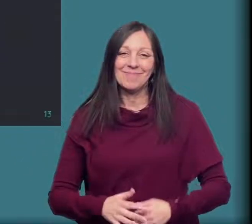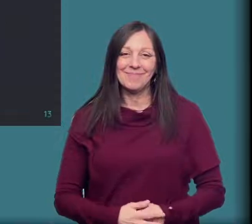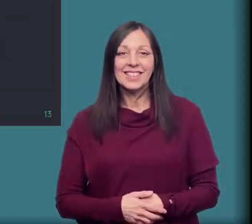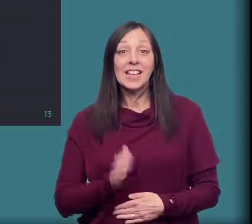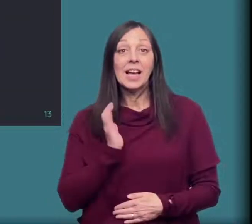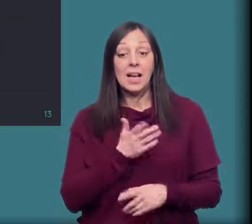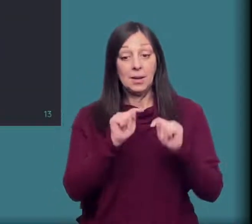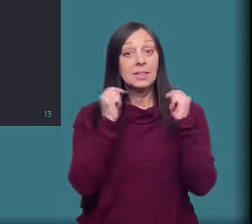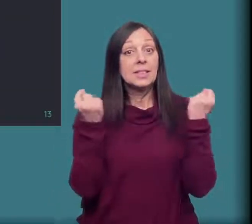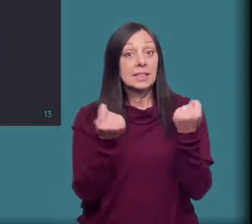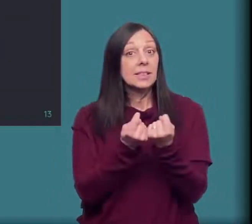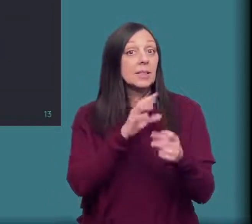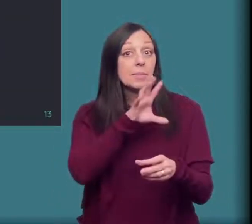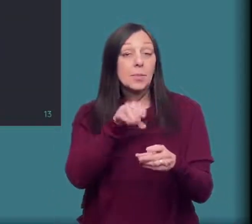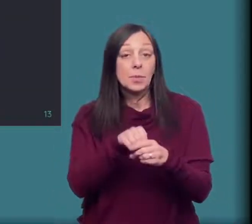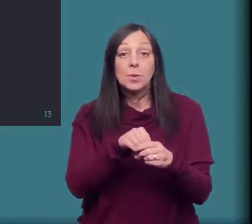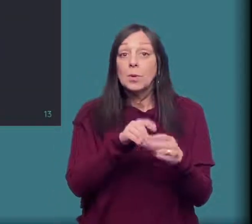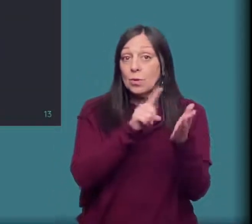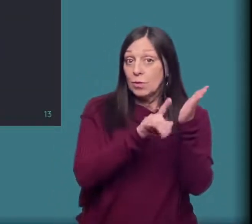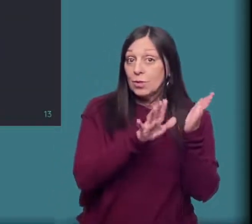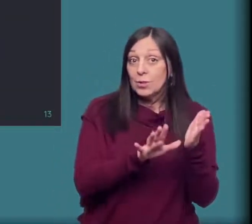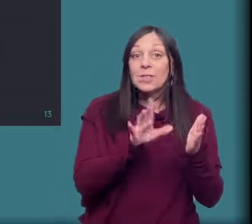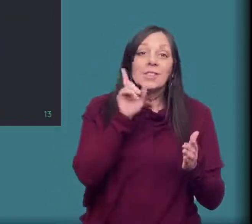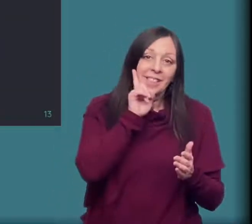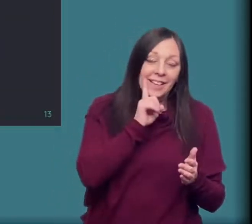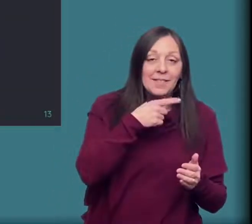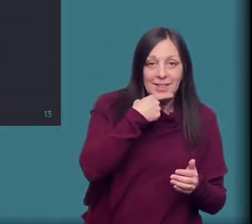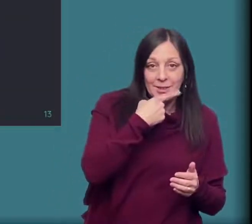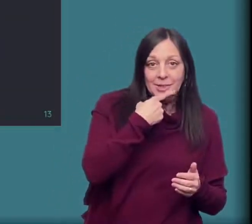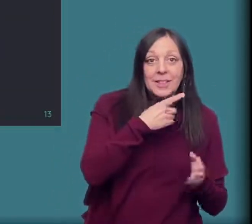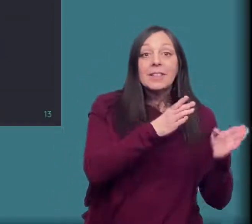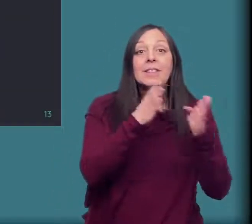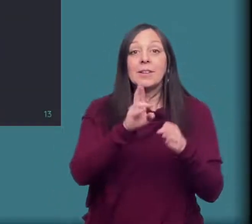In this phase, we conducted a series of iterative co-designing and prototyping sessions with